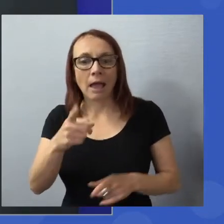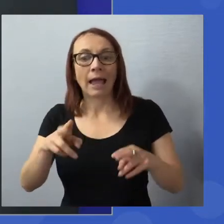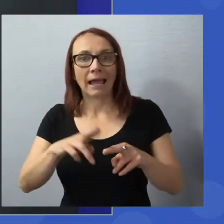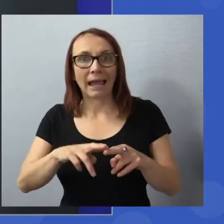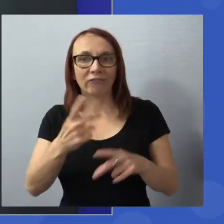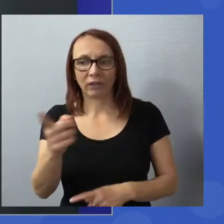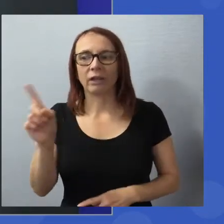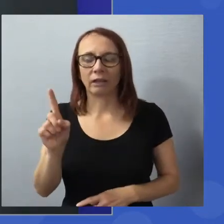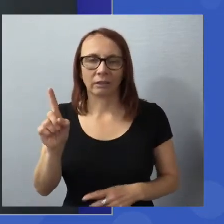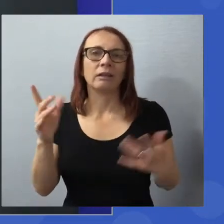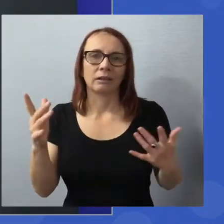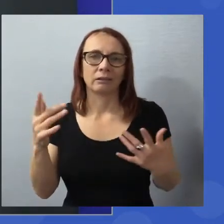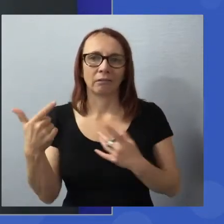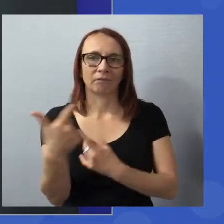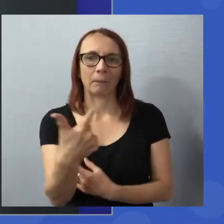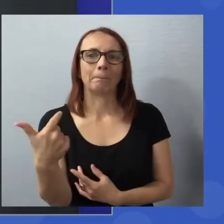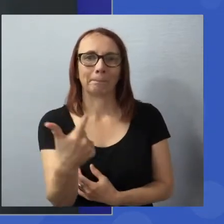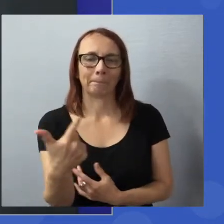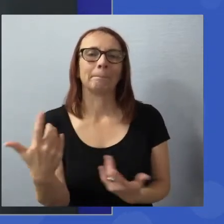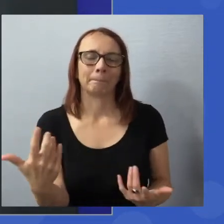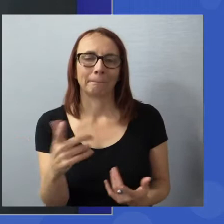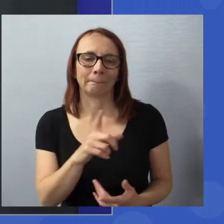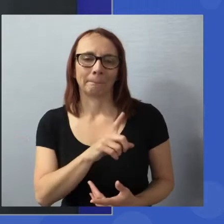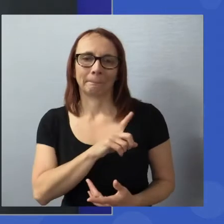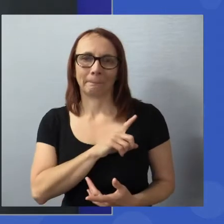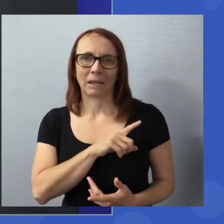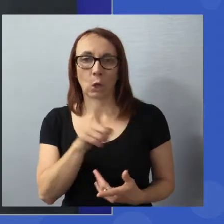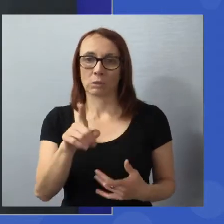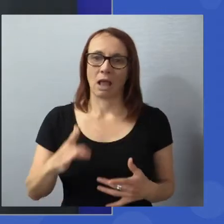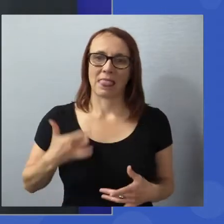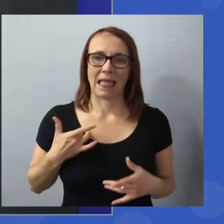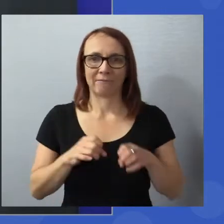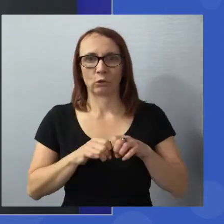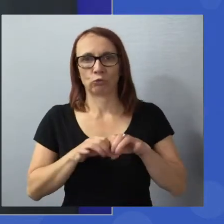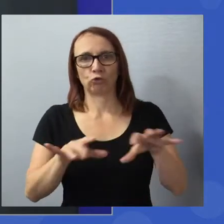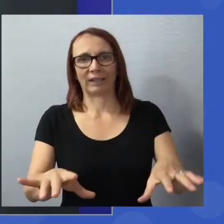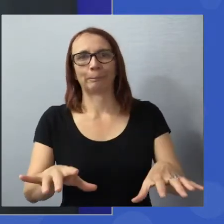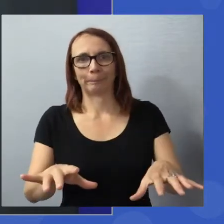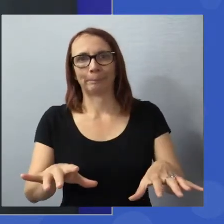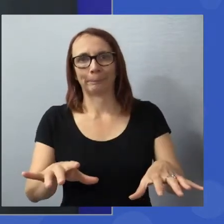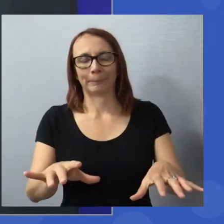course be captured on the livestream because it's part of the way that we show the people of Scotland and everyone watching what's coming out of the